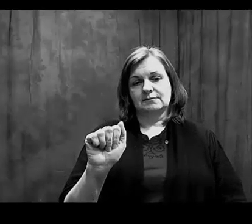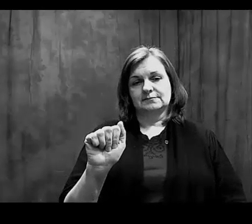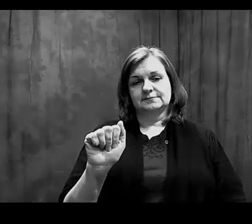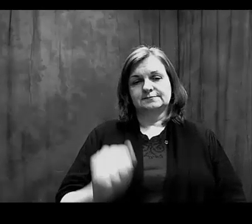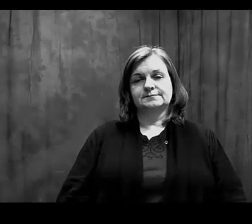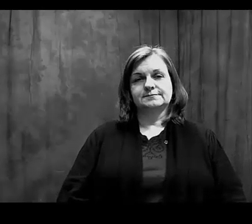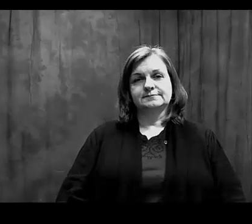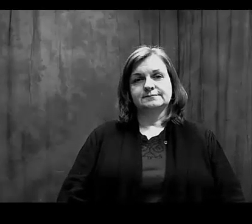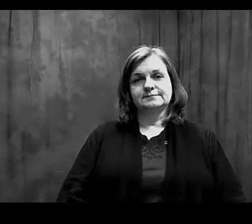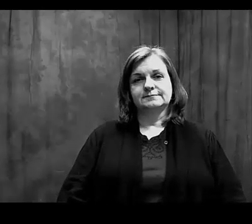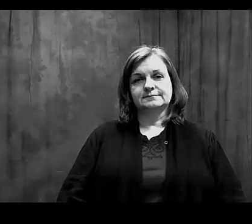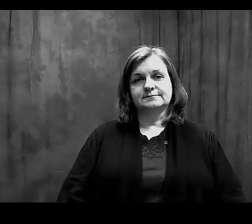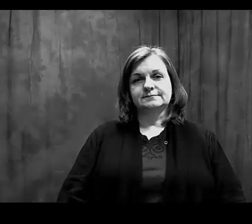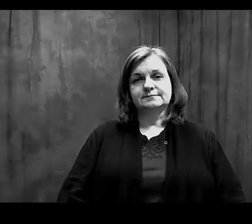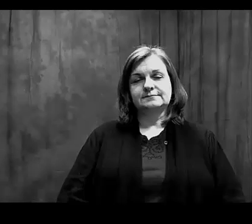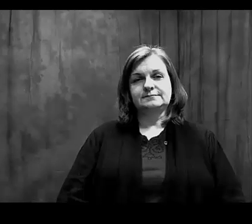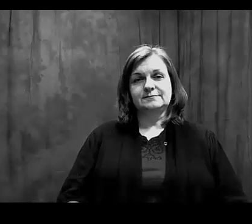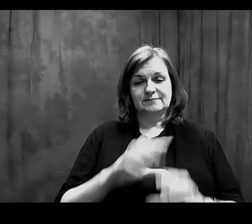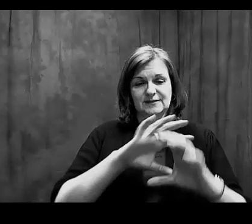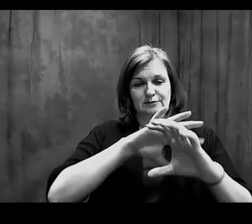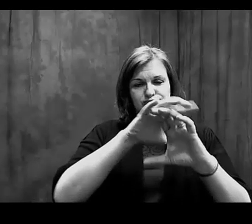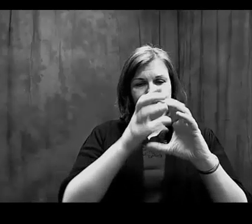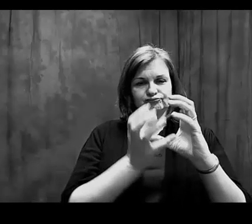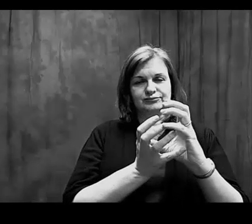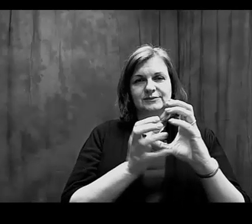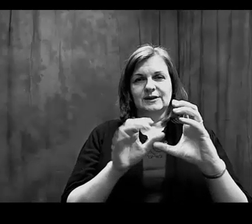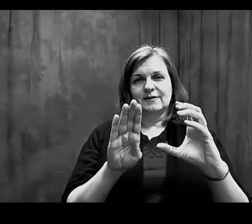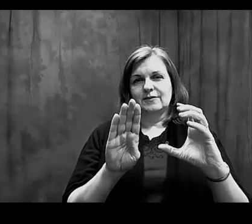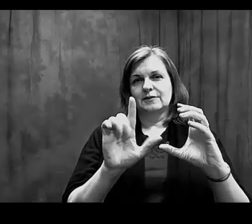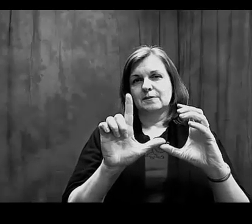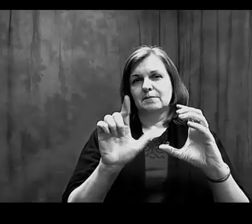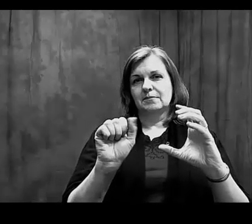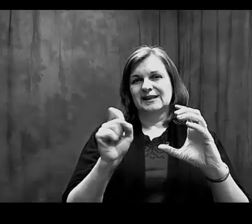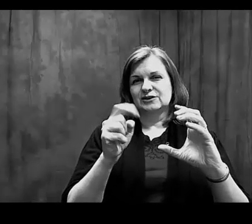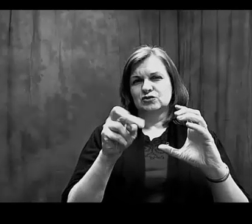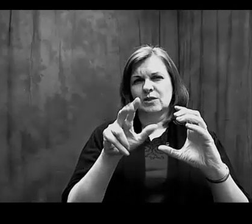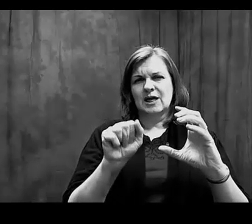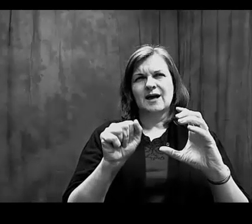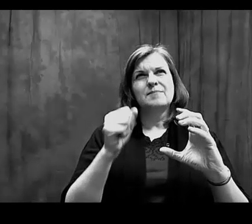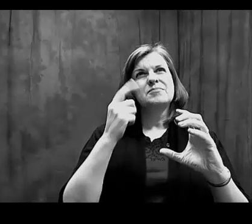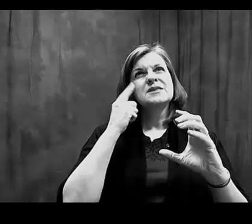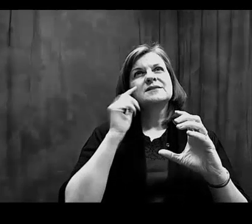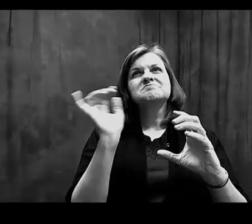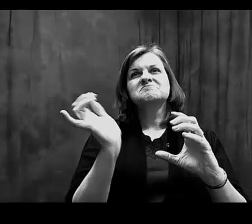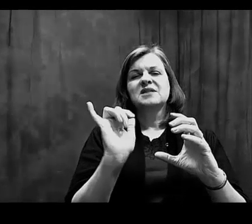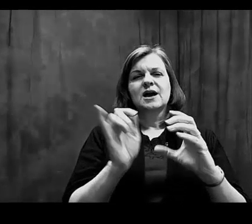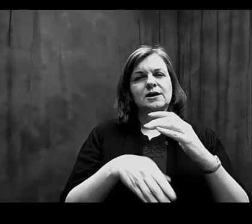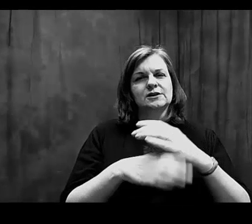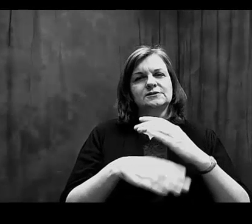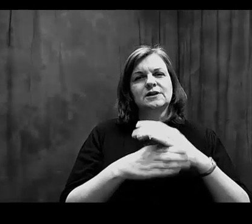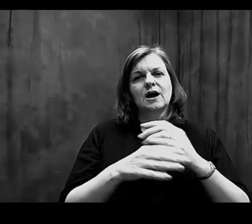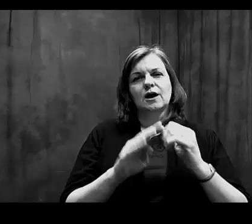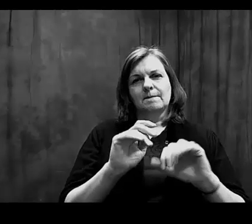this blastula you can think about like a soccer ball it's going to havecells around the outside